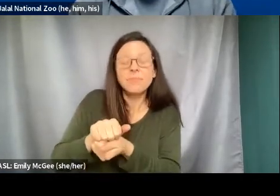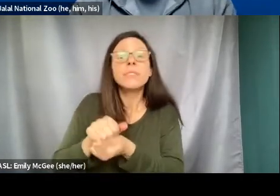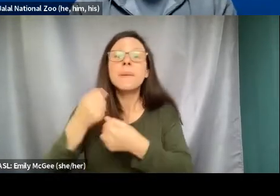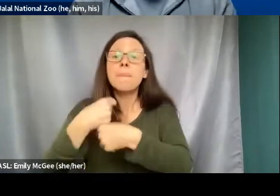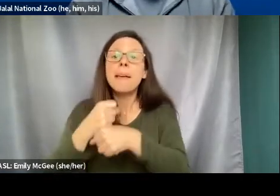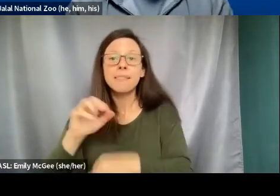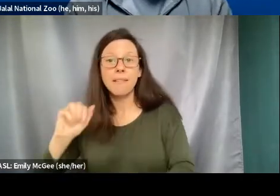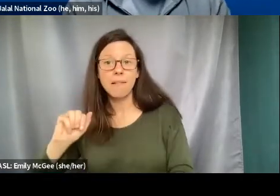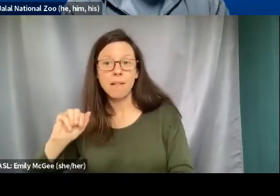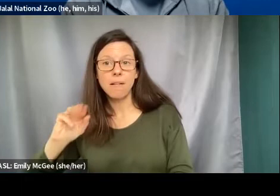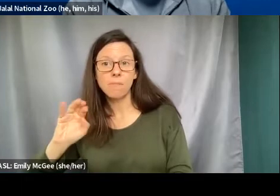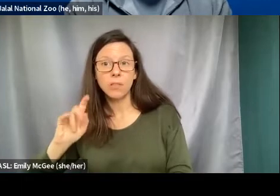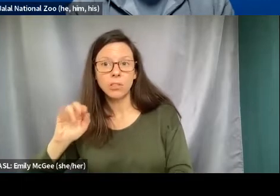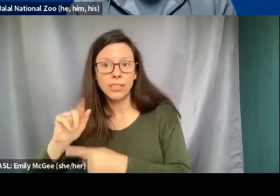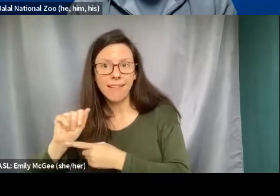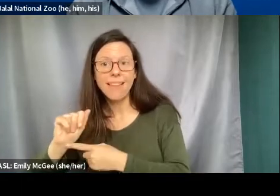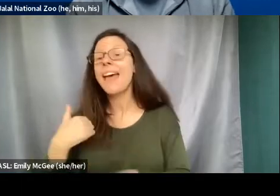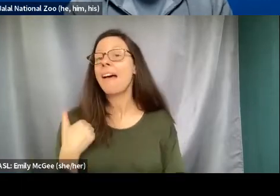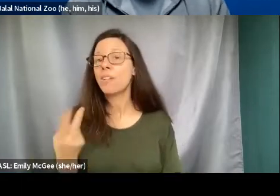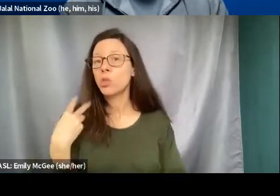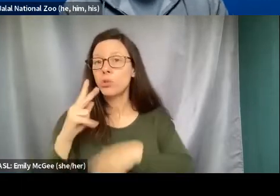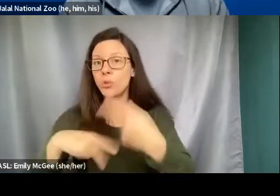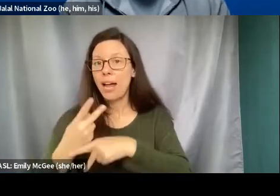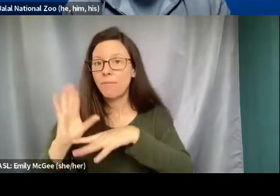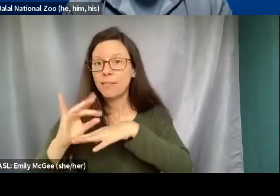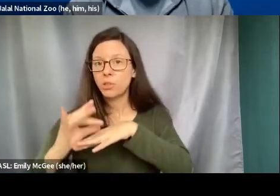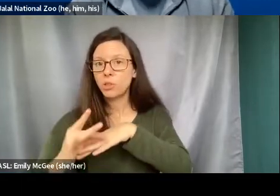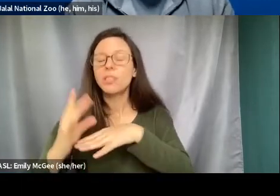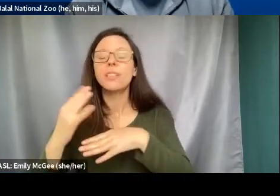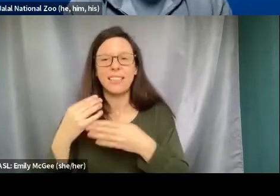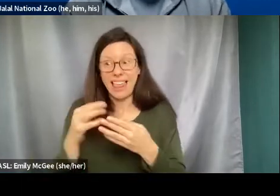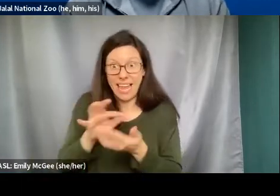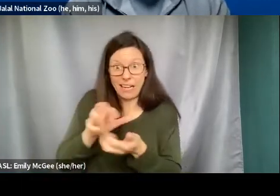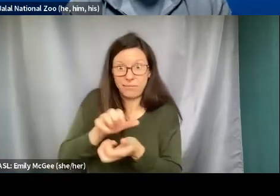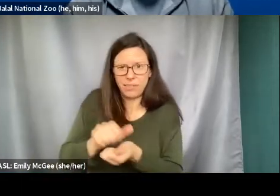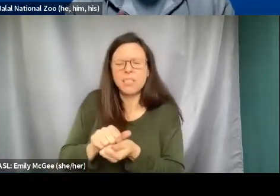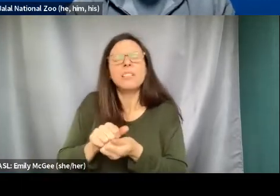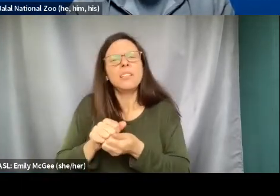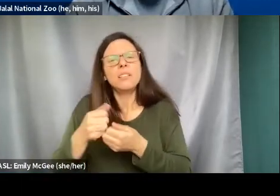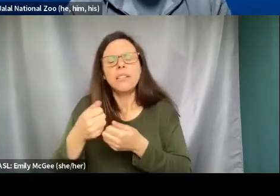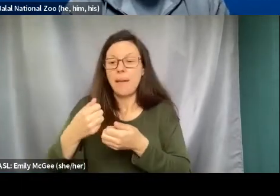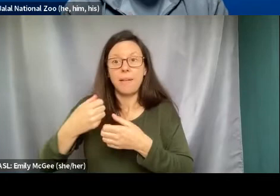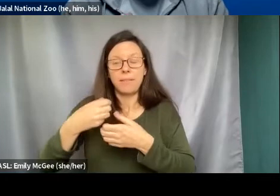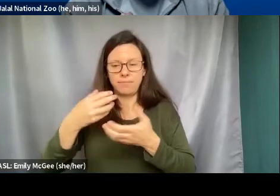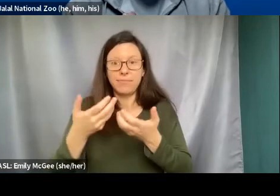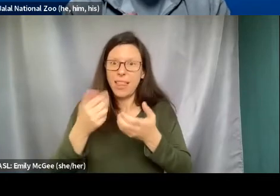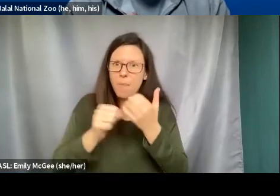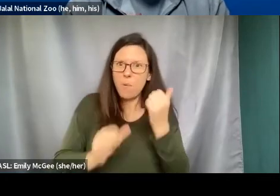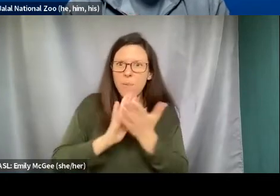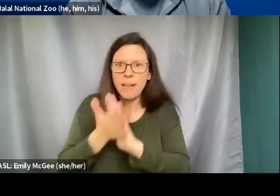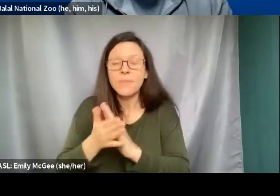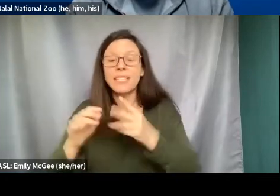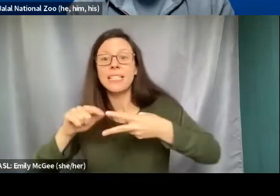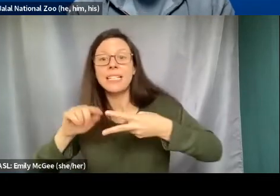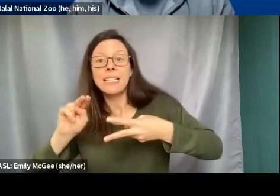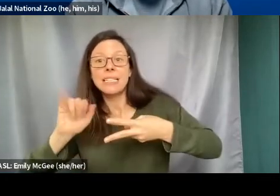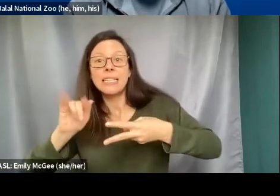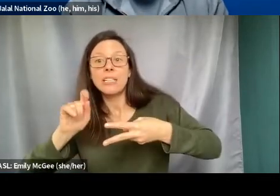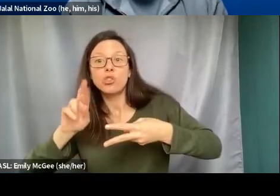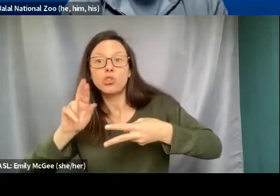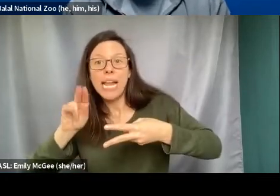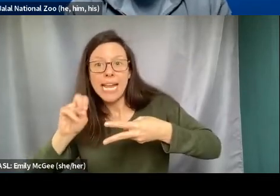into nitrites and nitrates. Then out of those three, ammonia and nitrites are very toxic for fish and amphibians